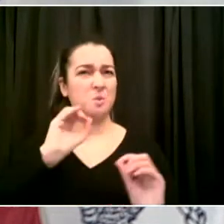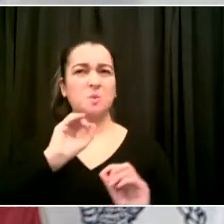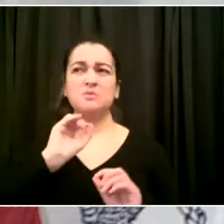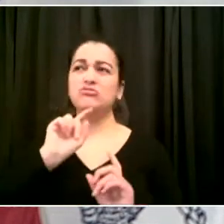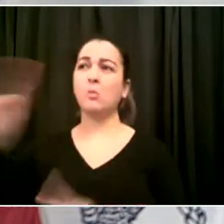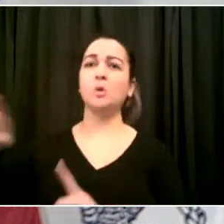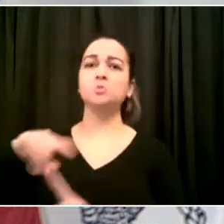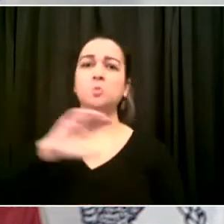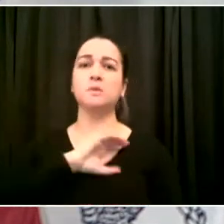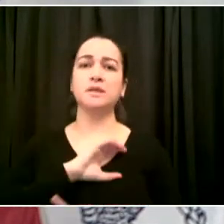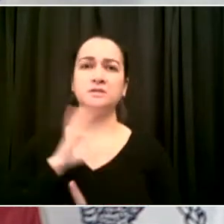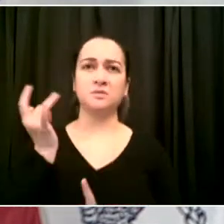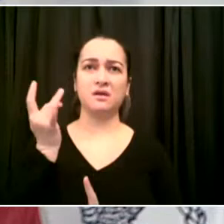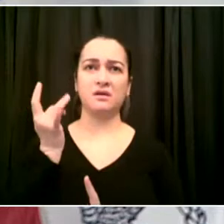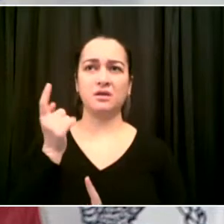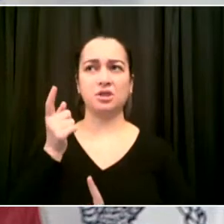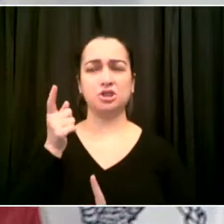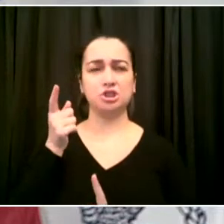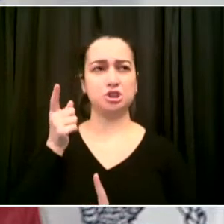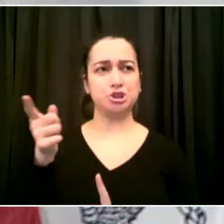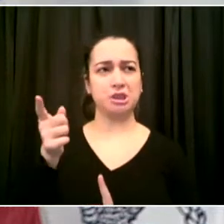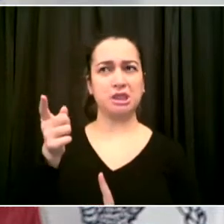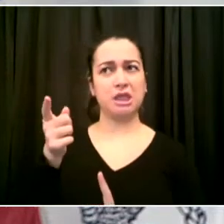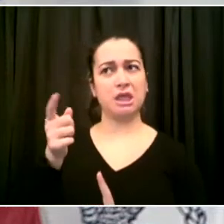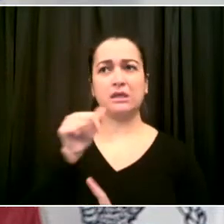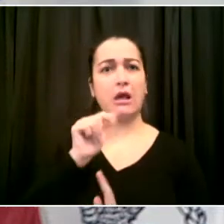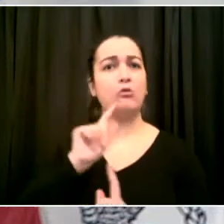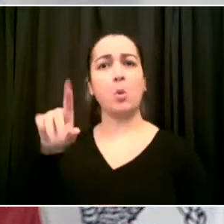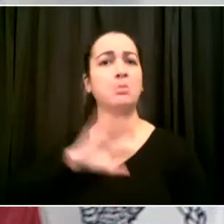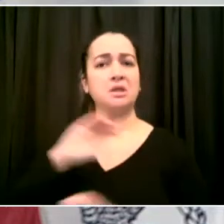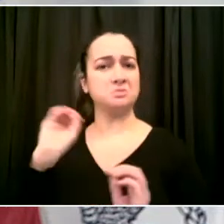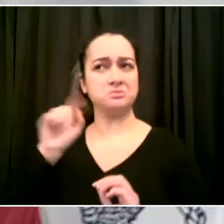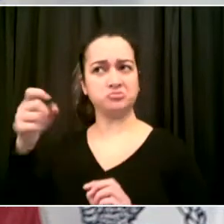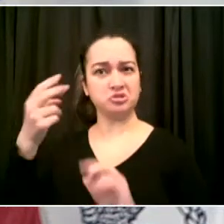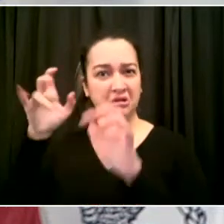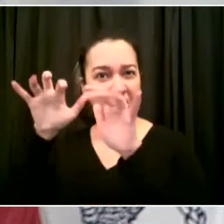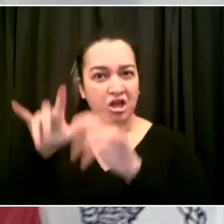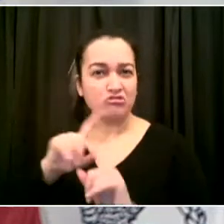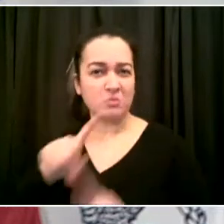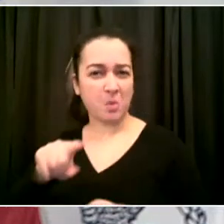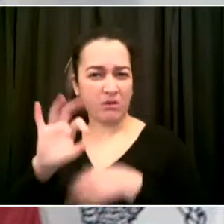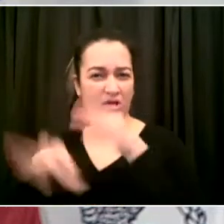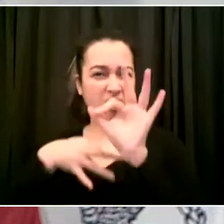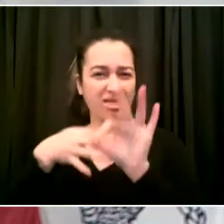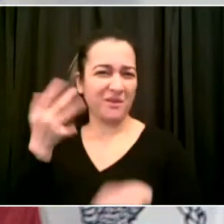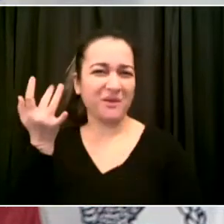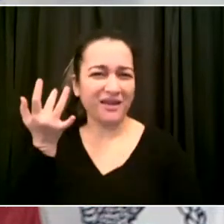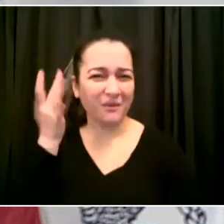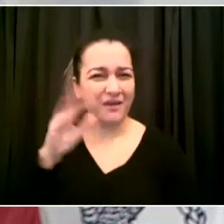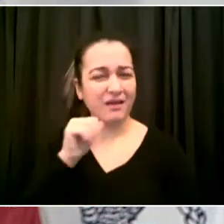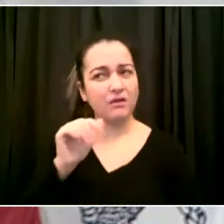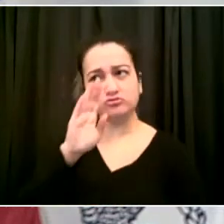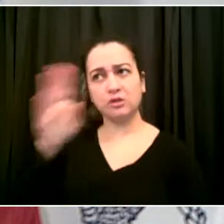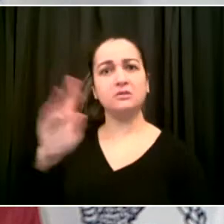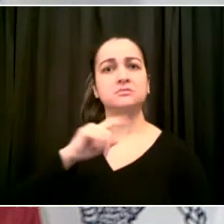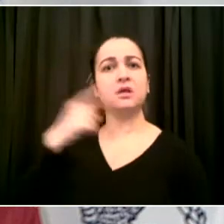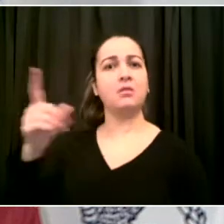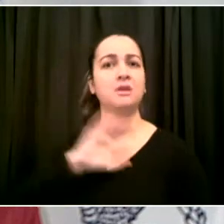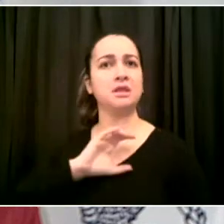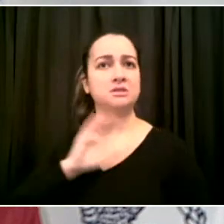HER CONCERNS AND WHY SHE''S COMMING , GOING PUBLIC NOW?